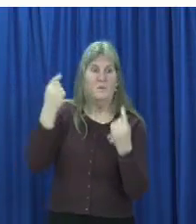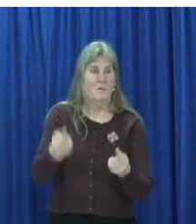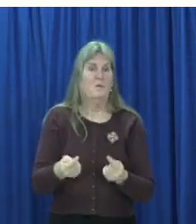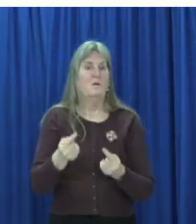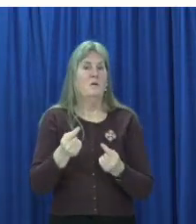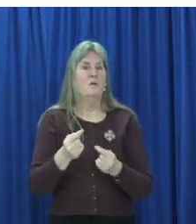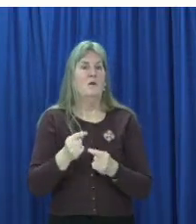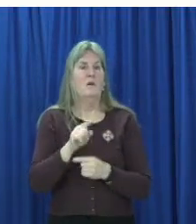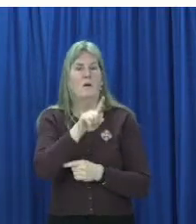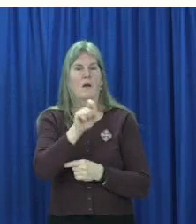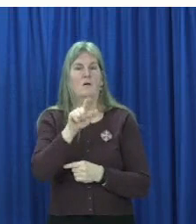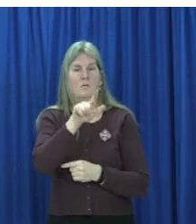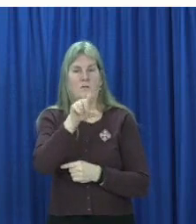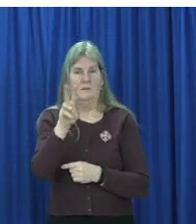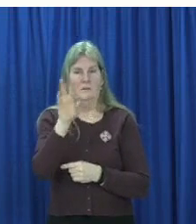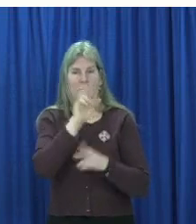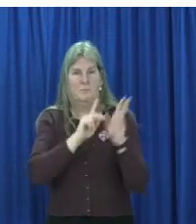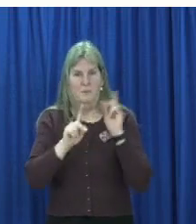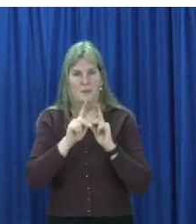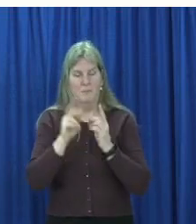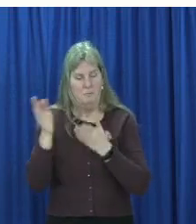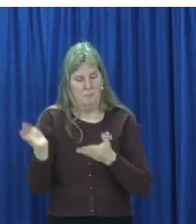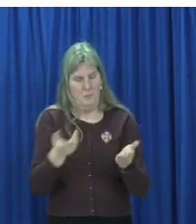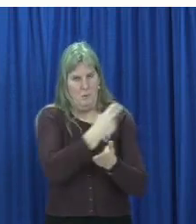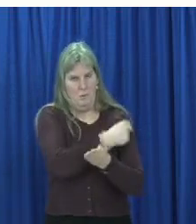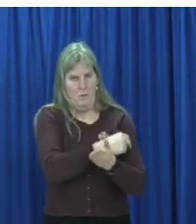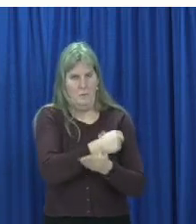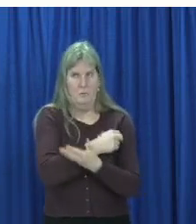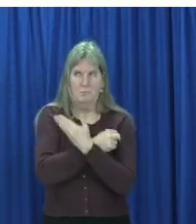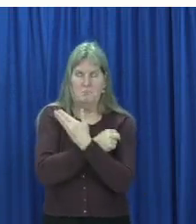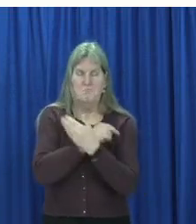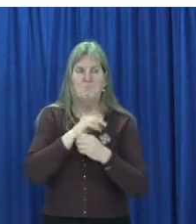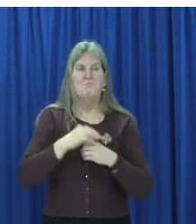126 people were admitted to hospital.